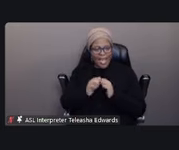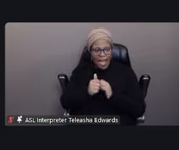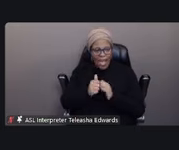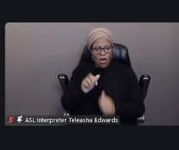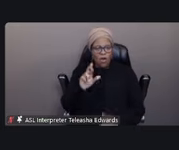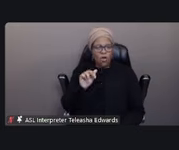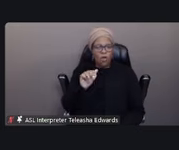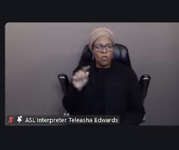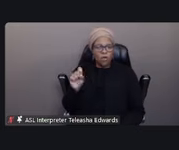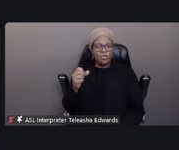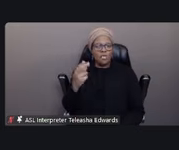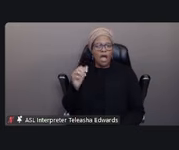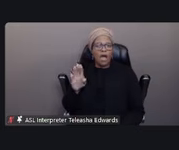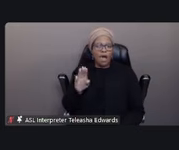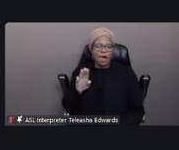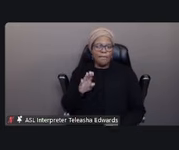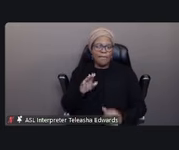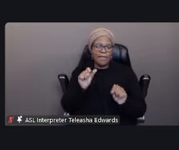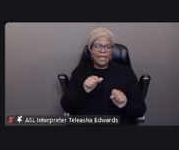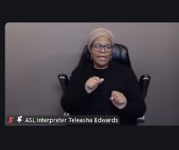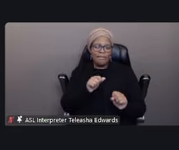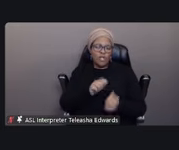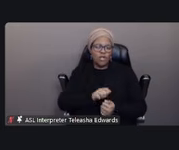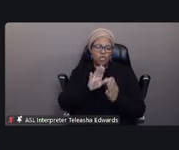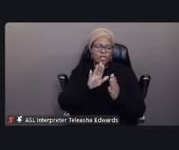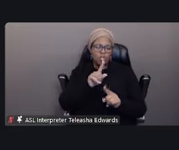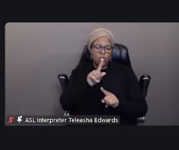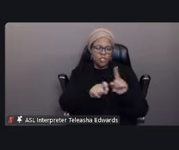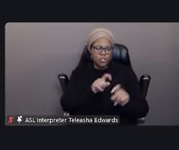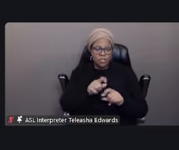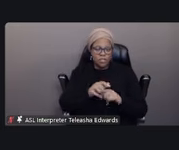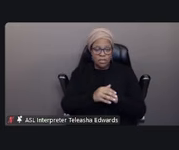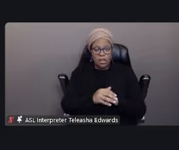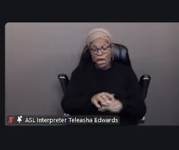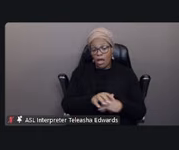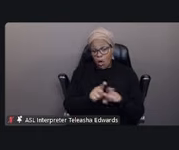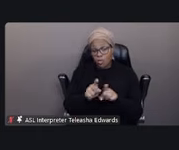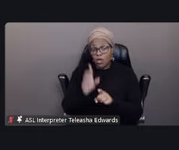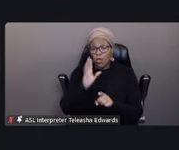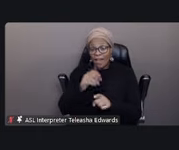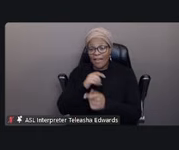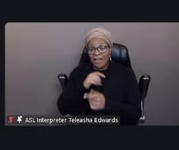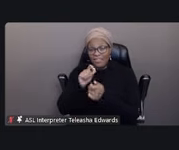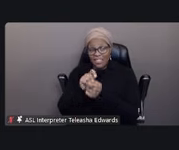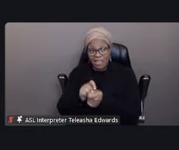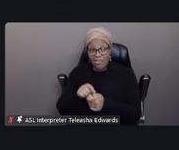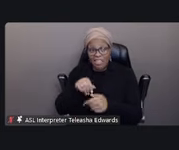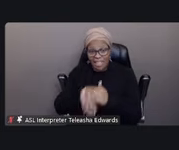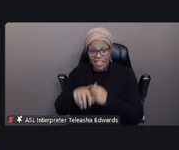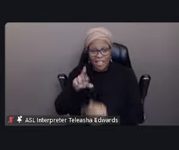address your question um and I think and we will have some details I believe in the RFA